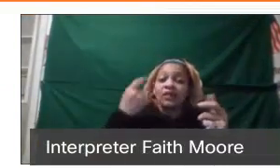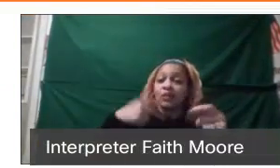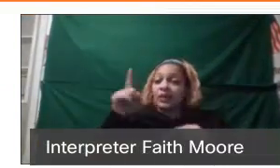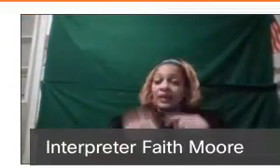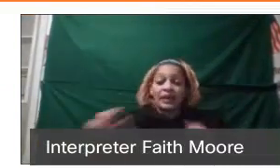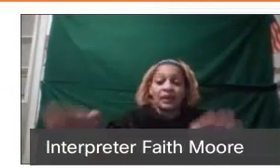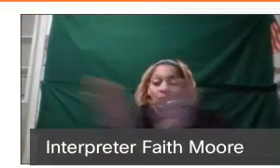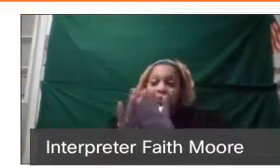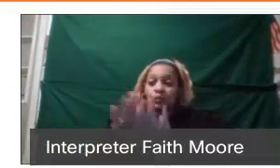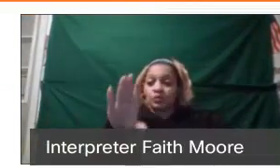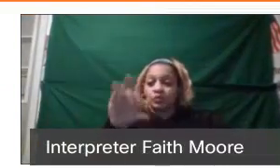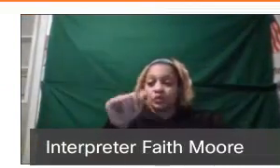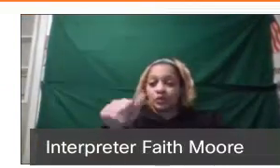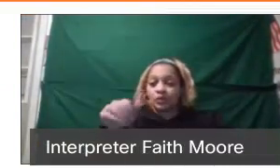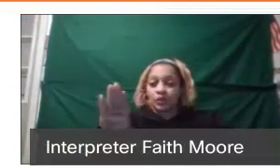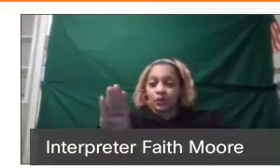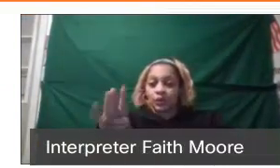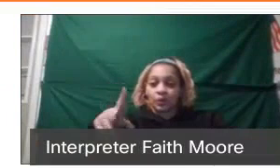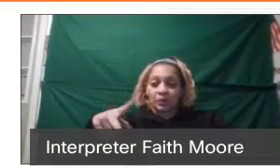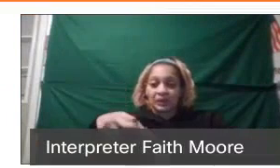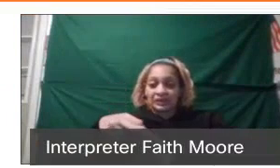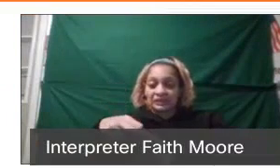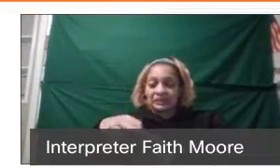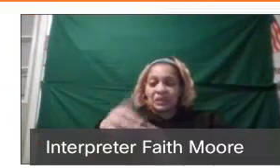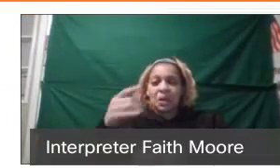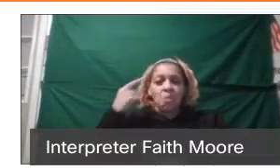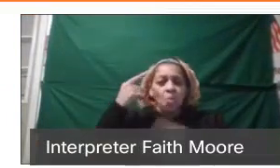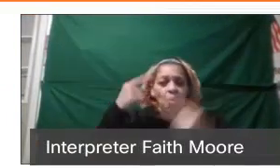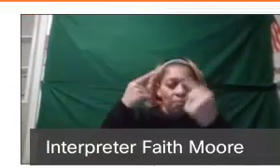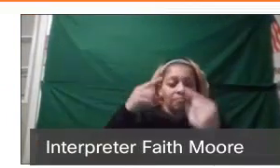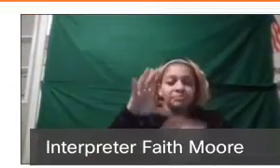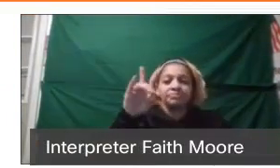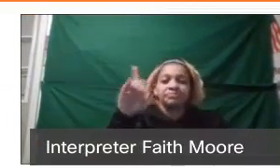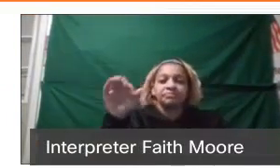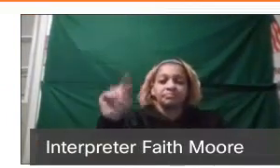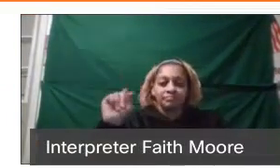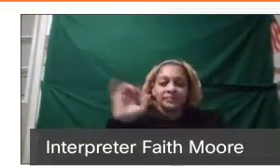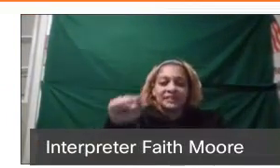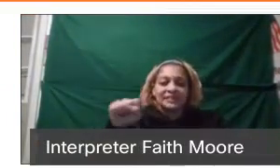I wonder if data could invest some, some resources and planning time.